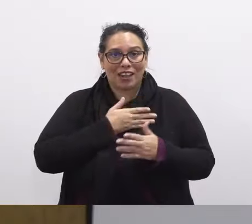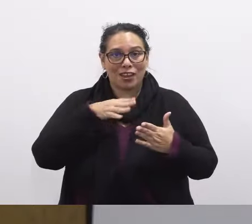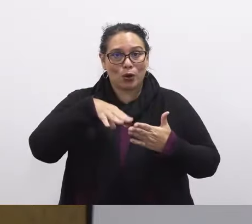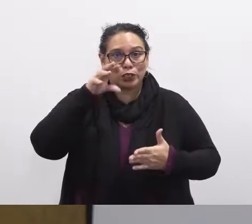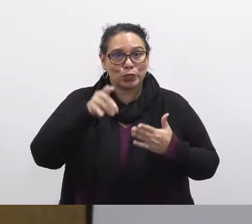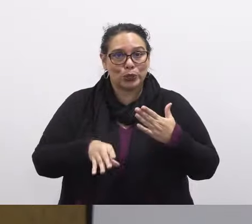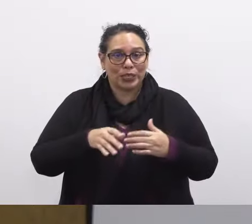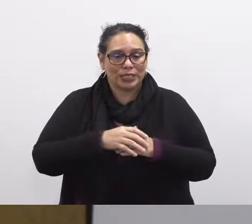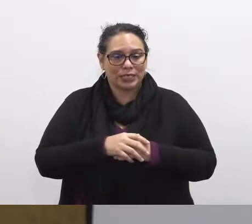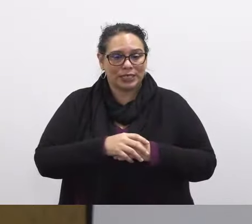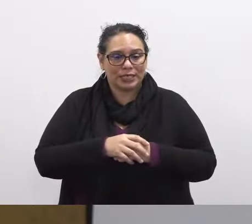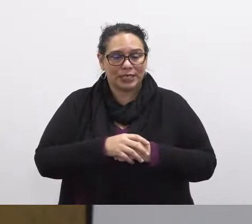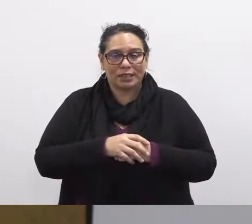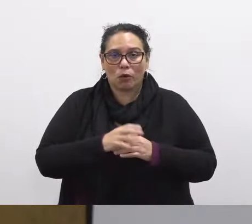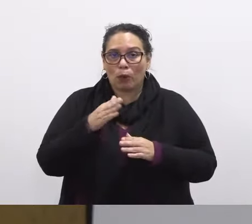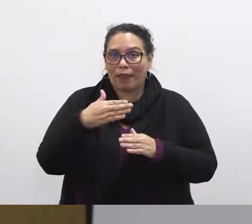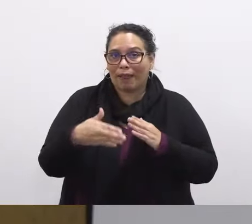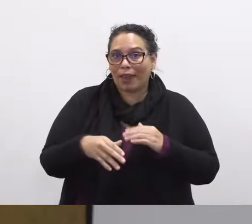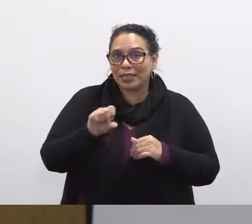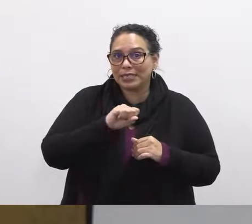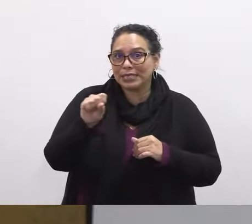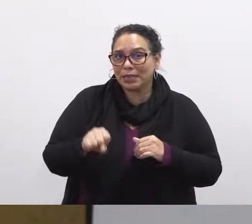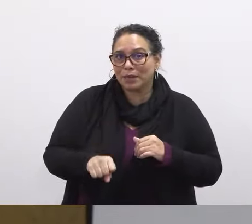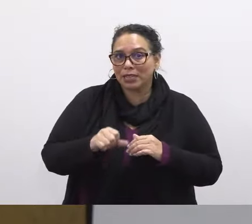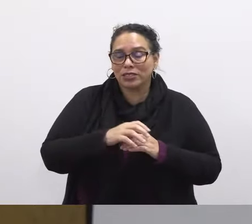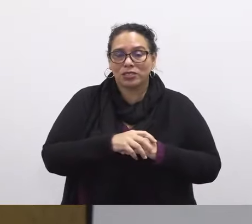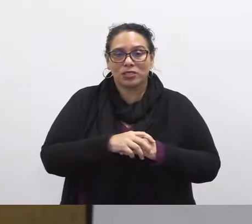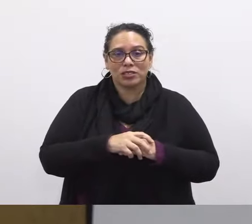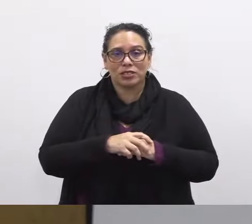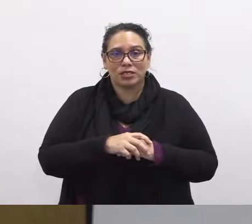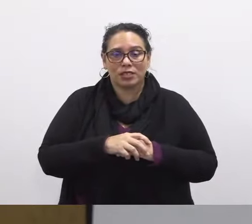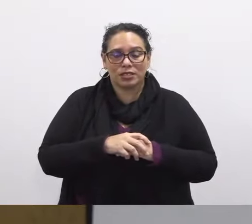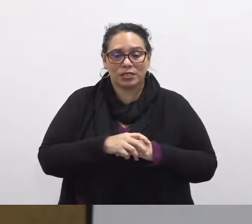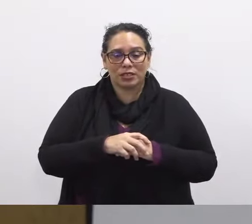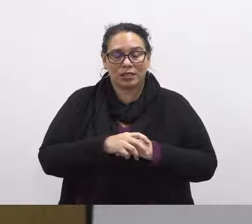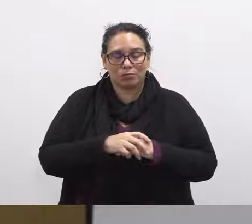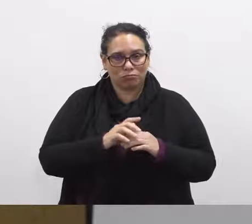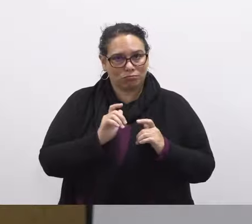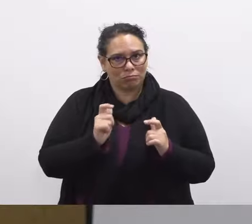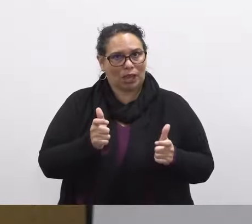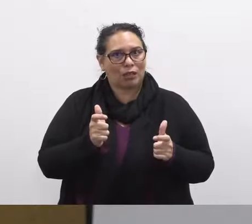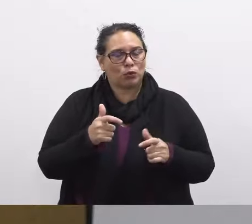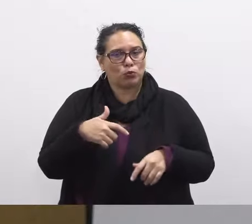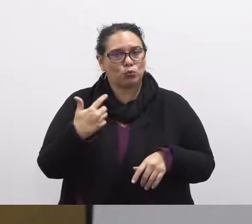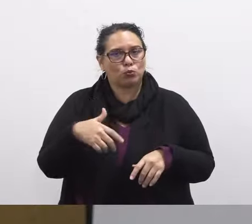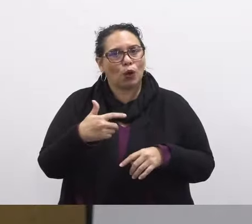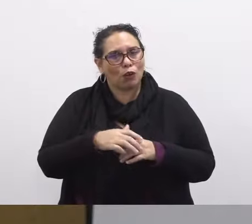We ended the semester and it was a big one for a lot of students.